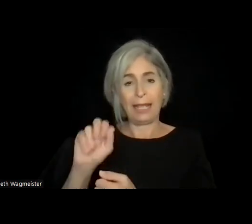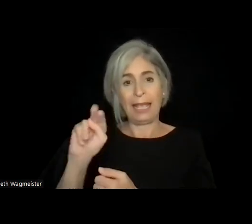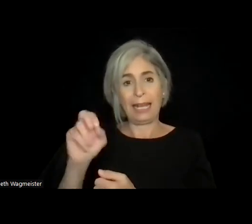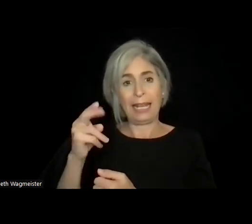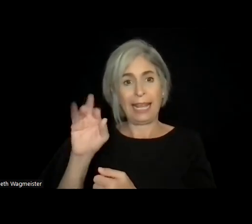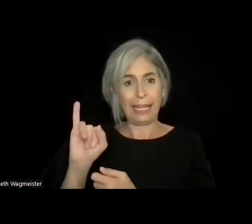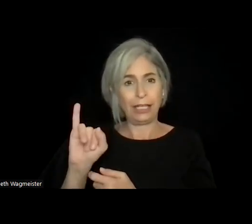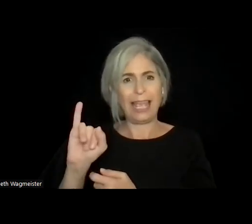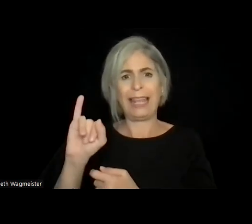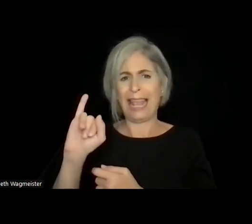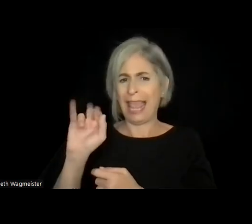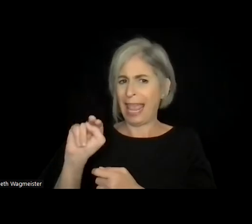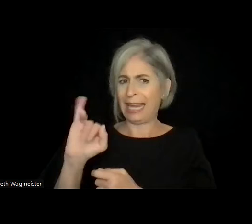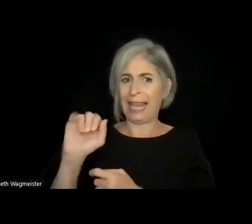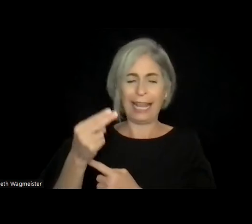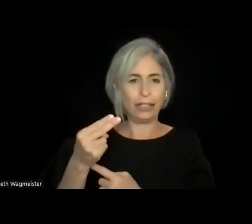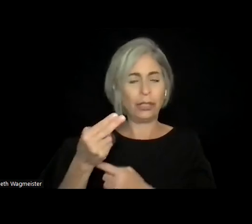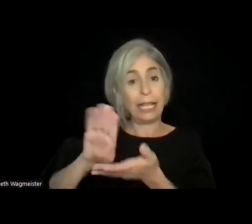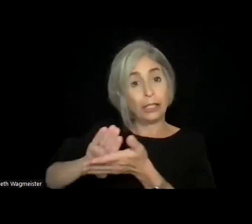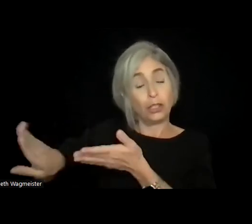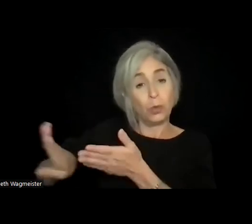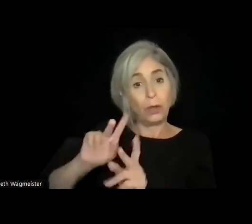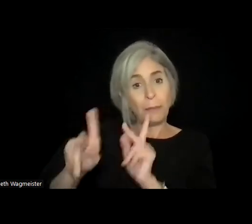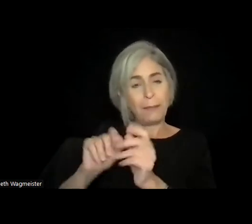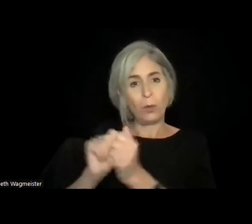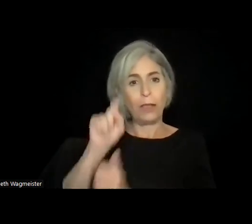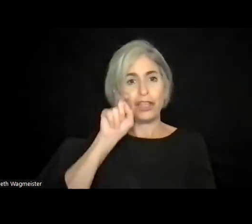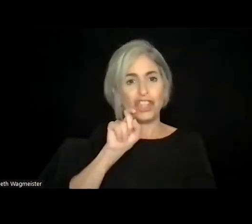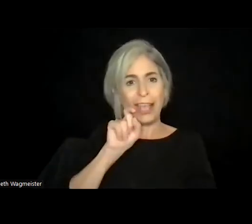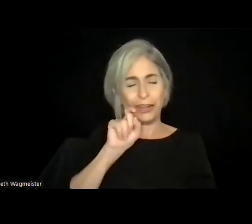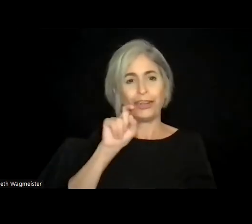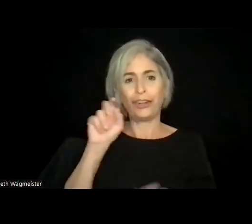ing for funding to do a study supported by